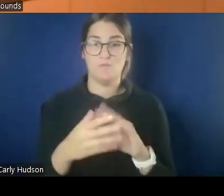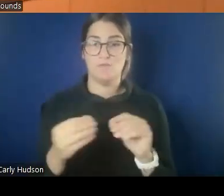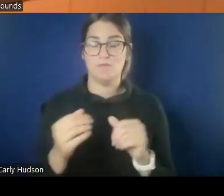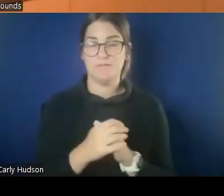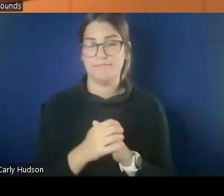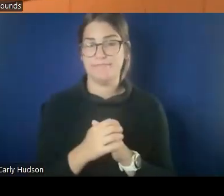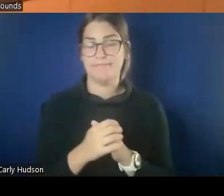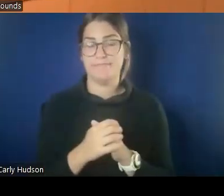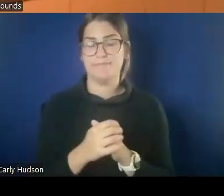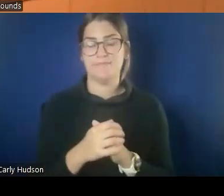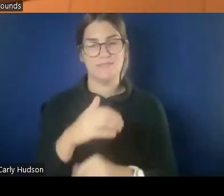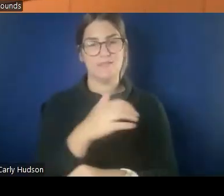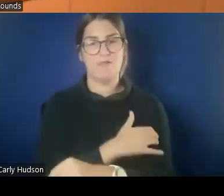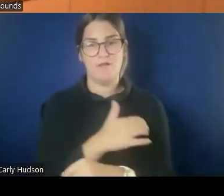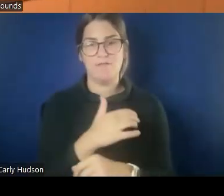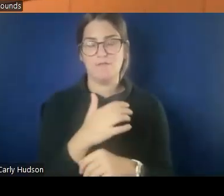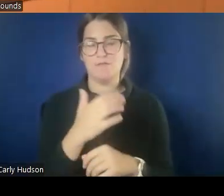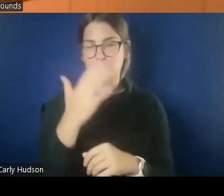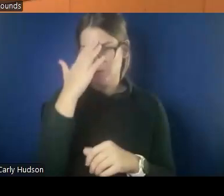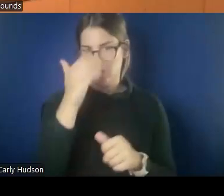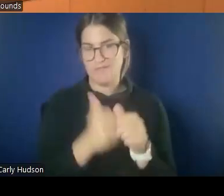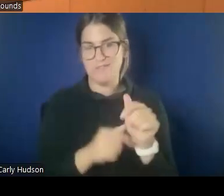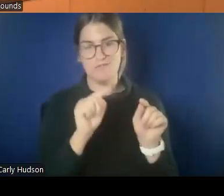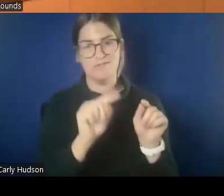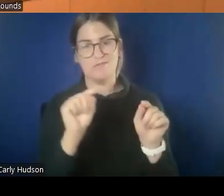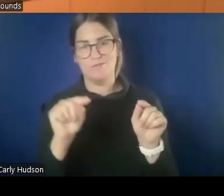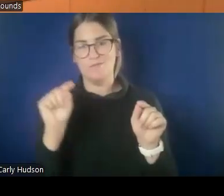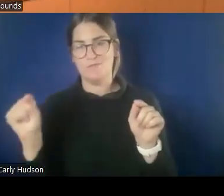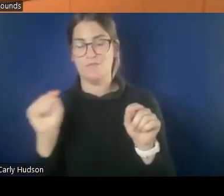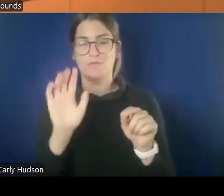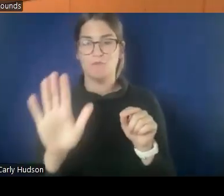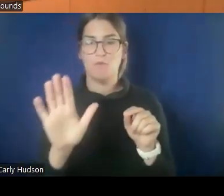powerful to get to know each one of you and the individual story you know beyond culture